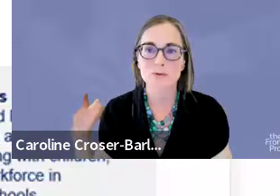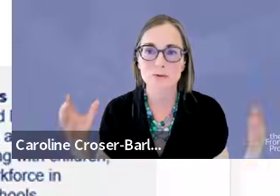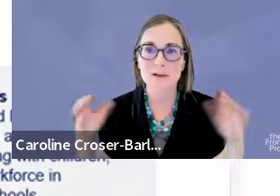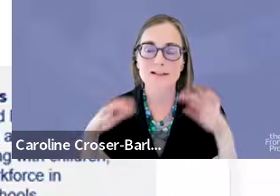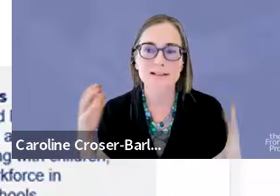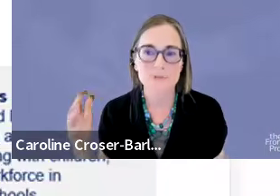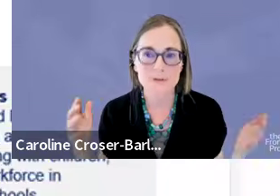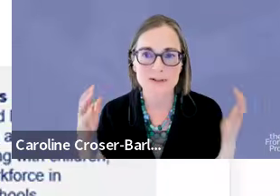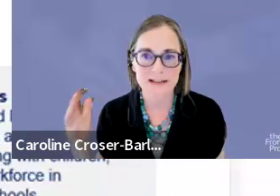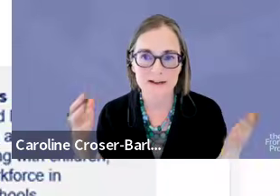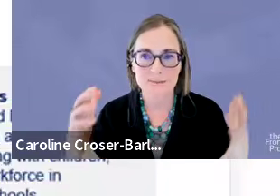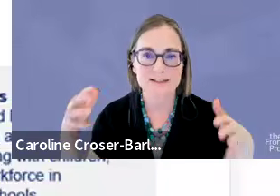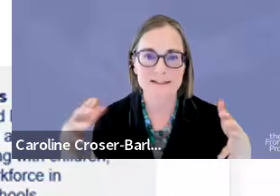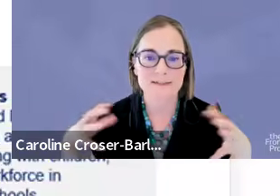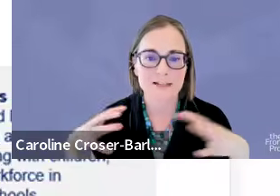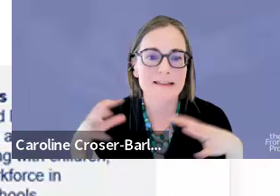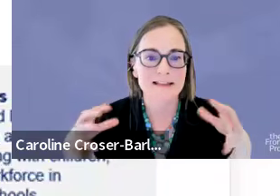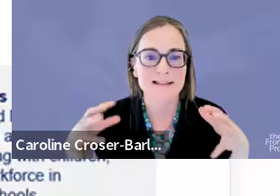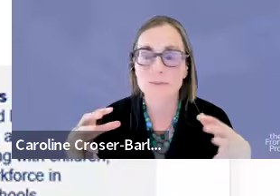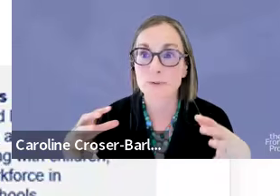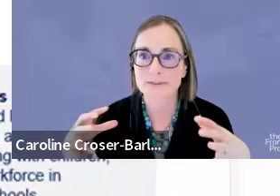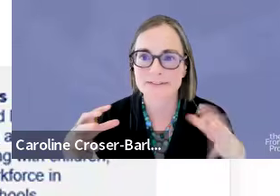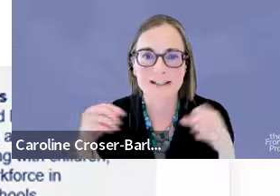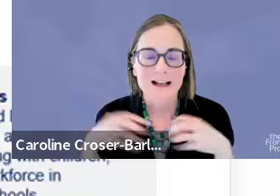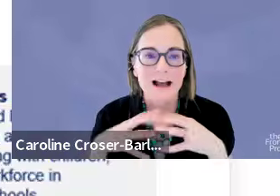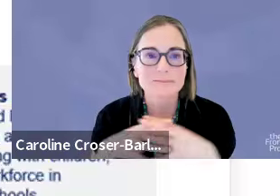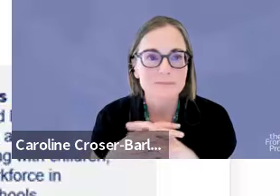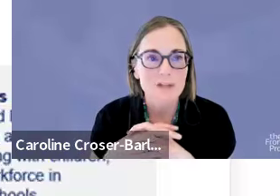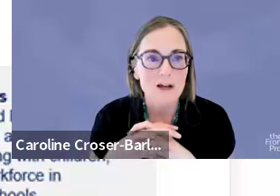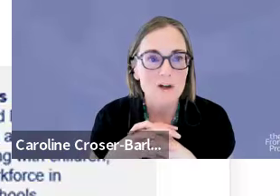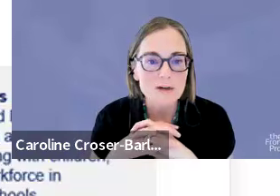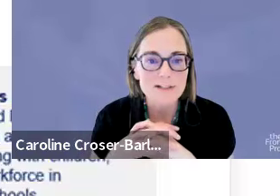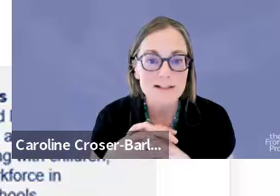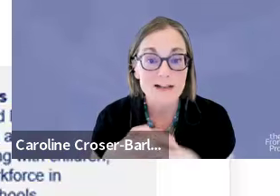do - to deliver a certain outcome in the system and I think that's important. According to the